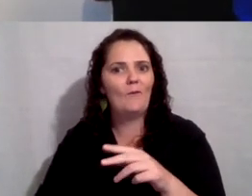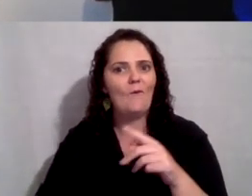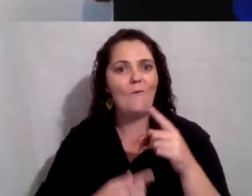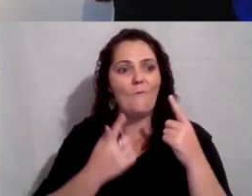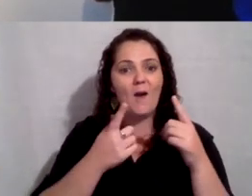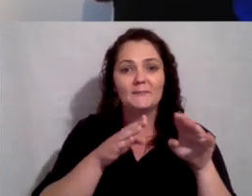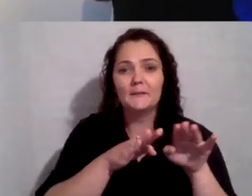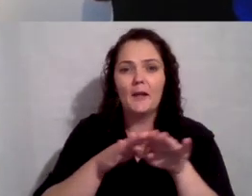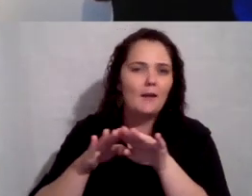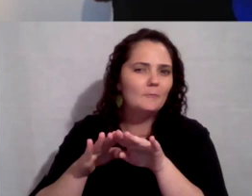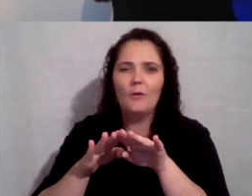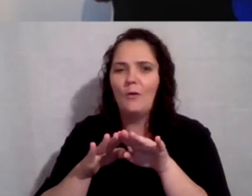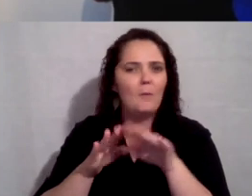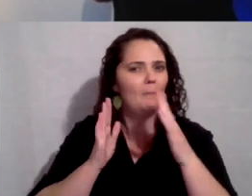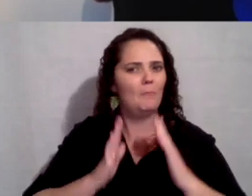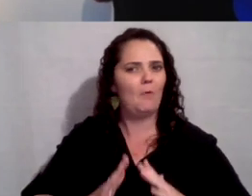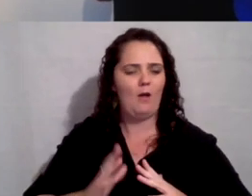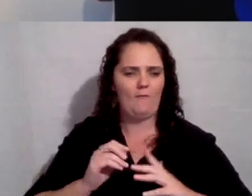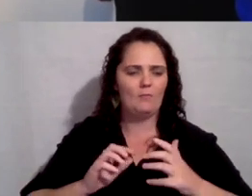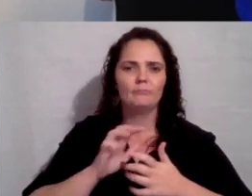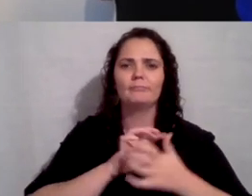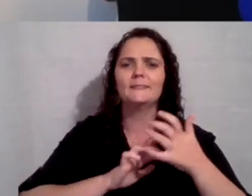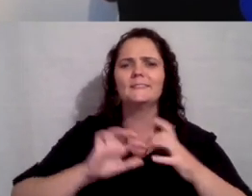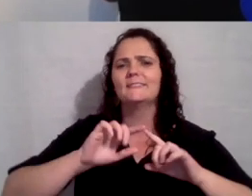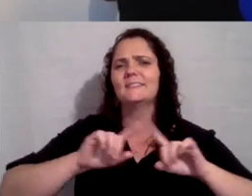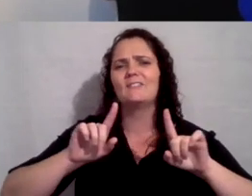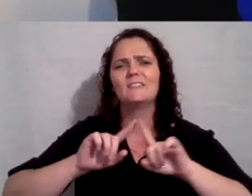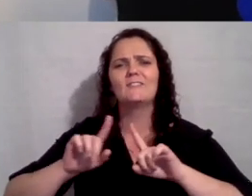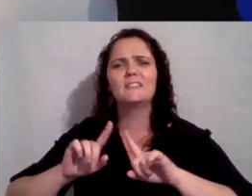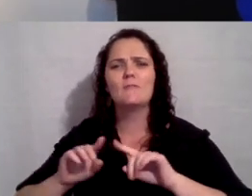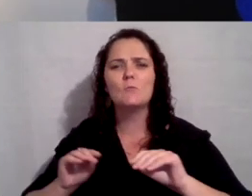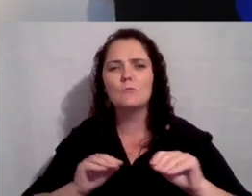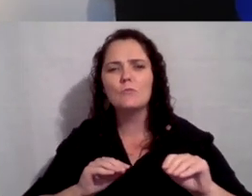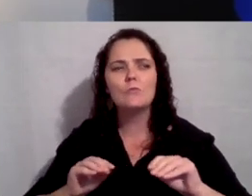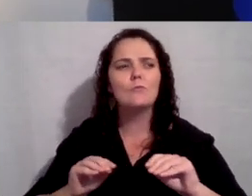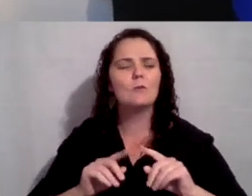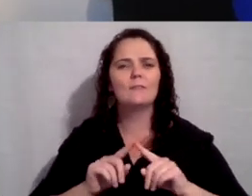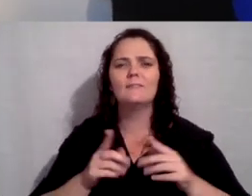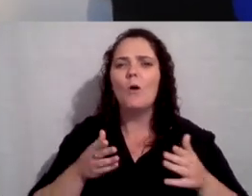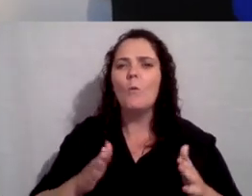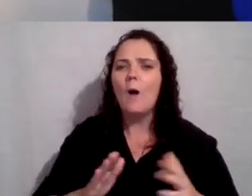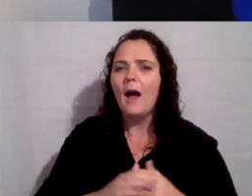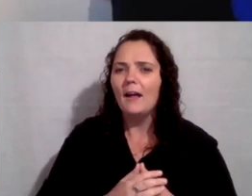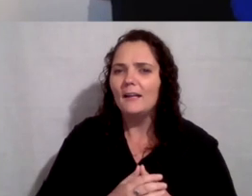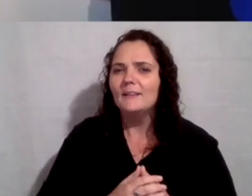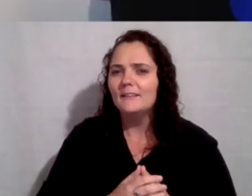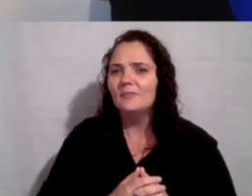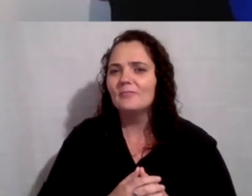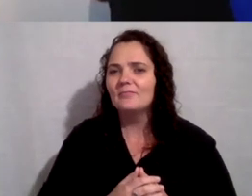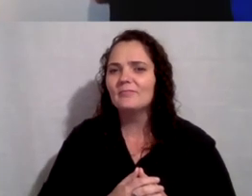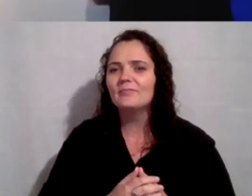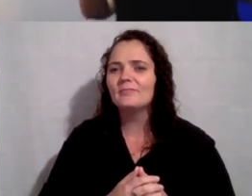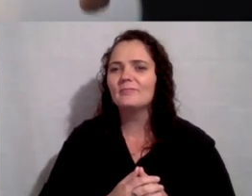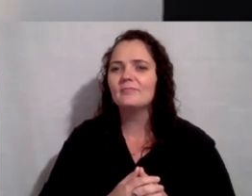body, we're seeing it as a combination of movements and forms.